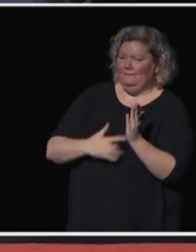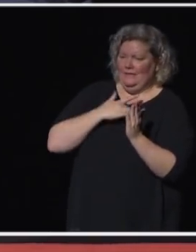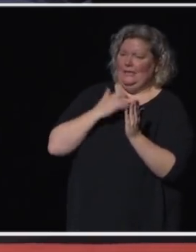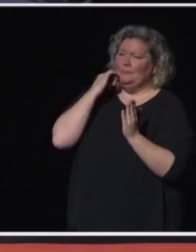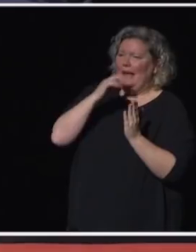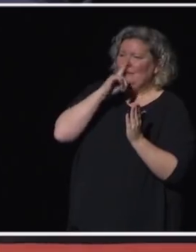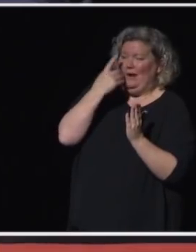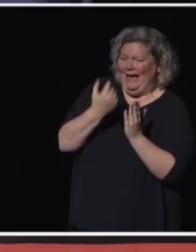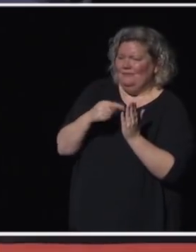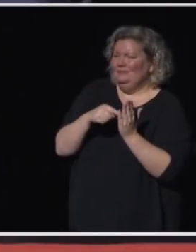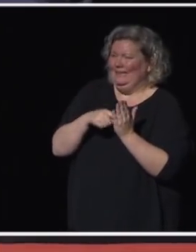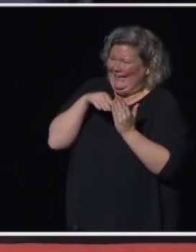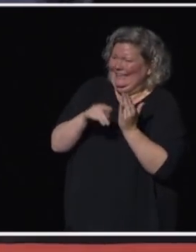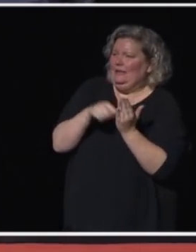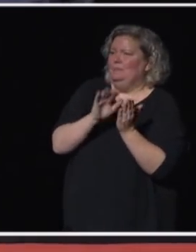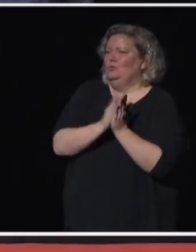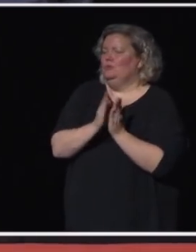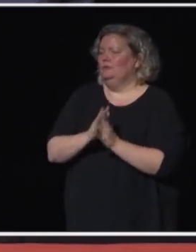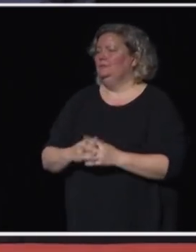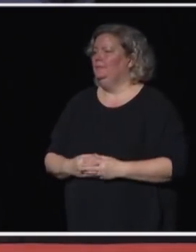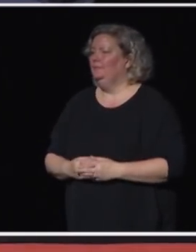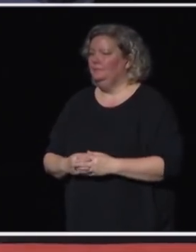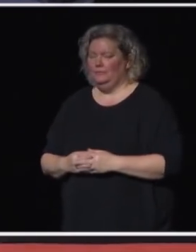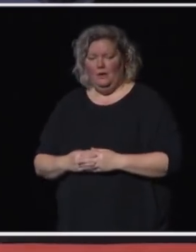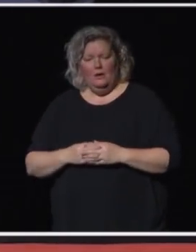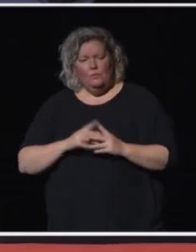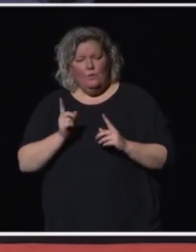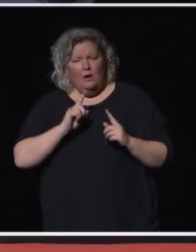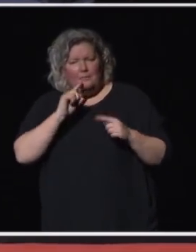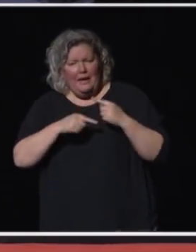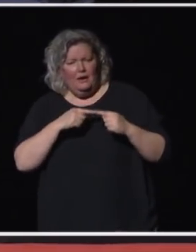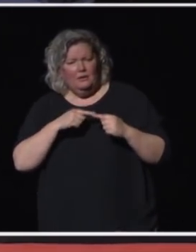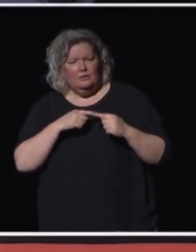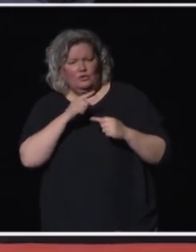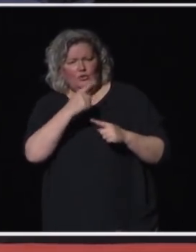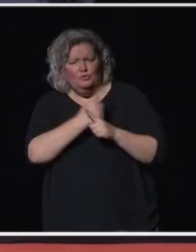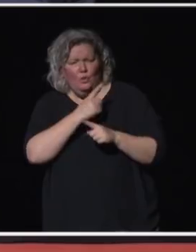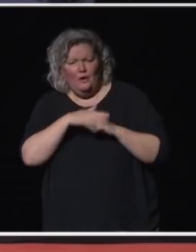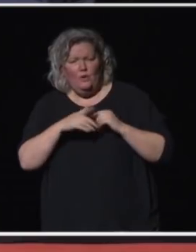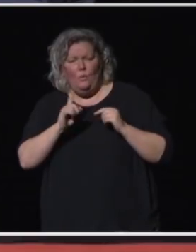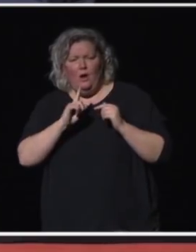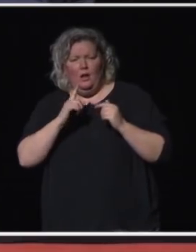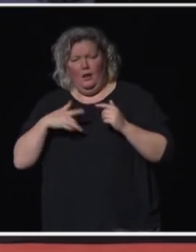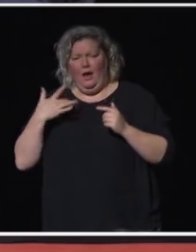like was not given voice at that point. How about pointing him to what you think an honourable life is? What advice did you have for him on that?